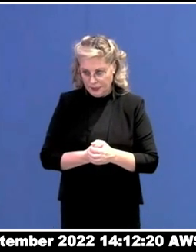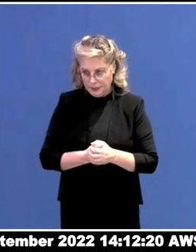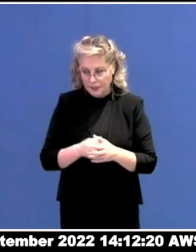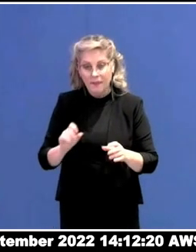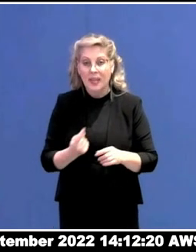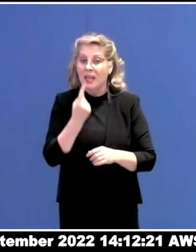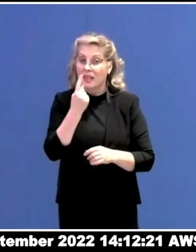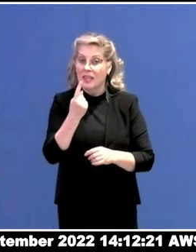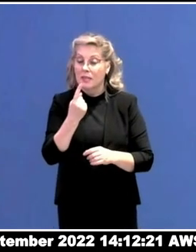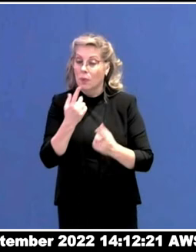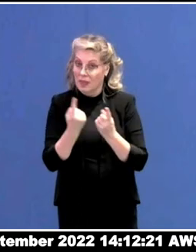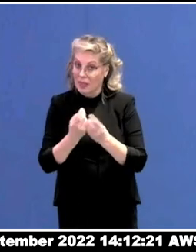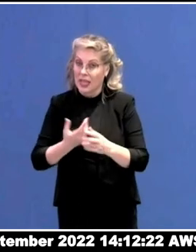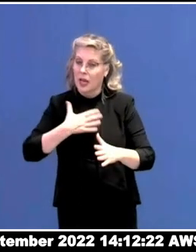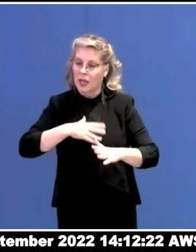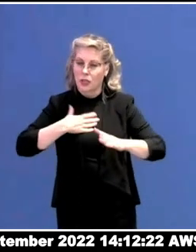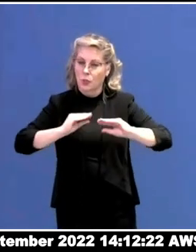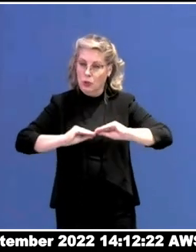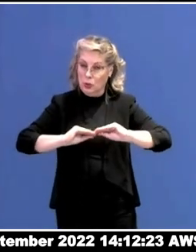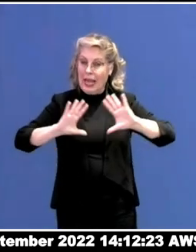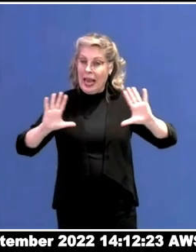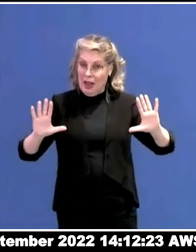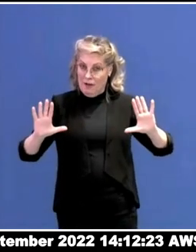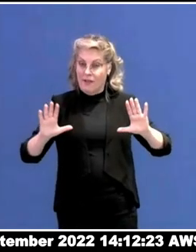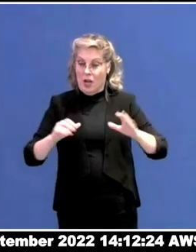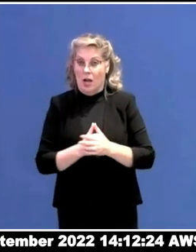Yes. MR GRIFFIN: The general view seems to be the responsibility of the